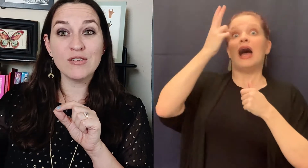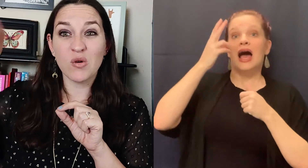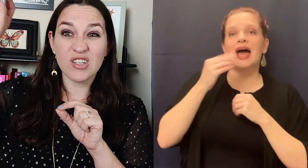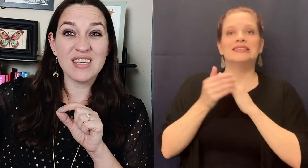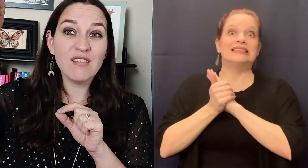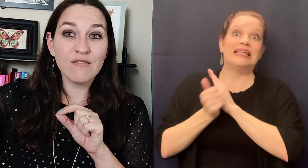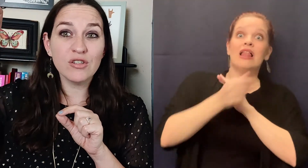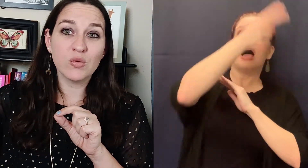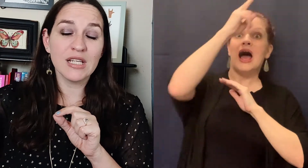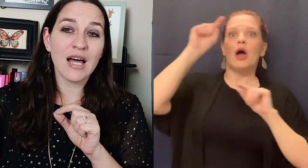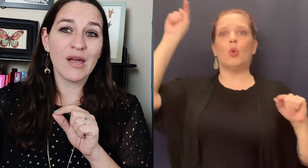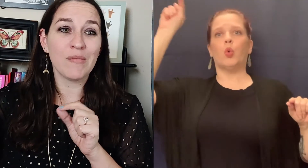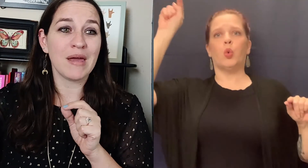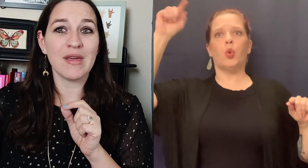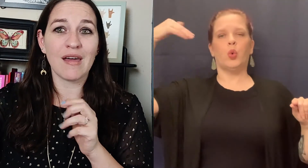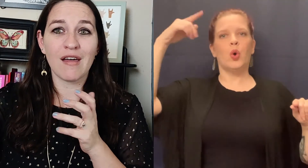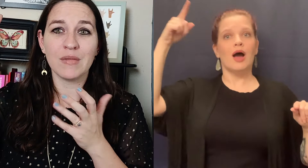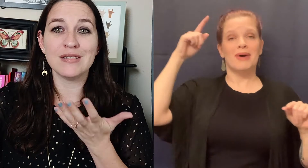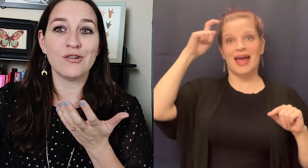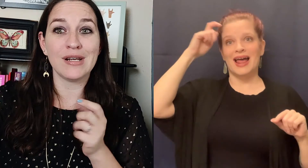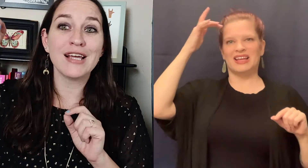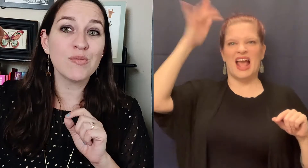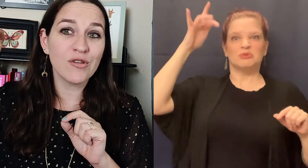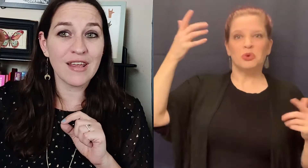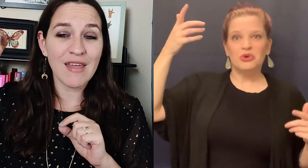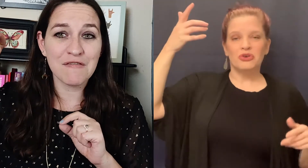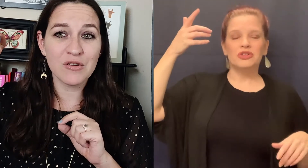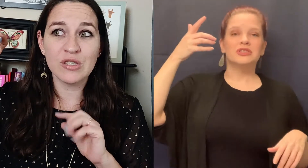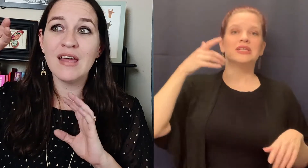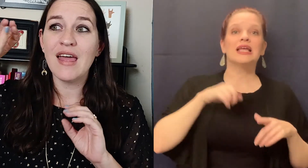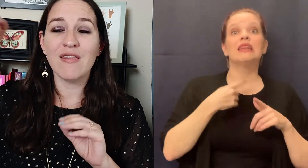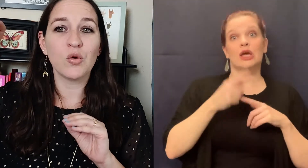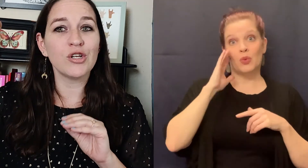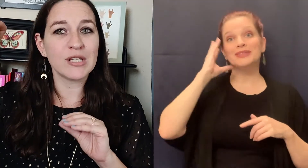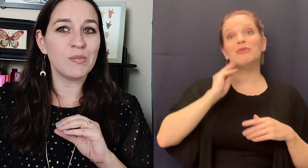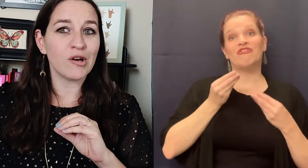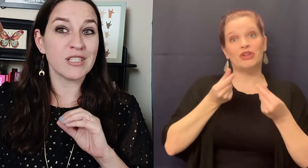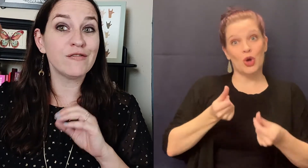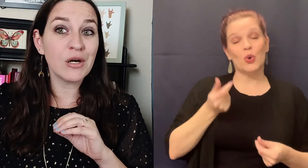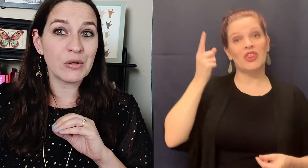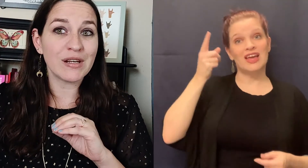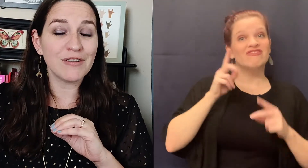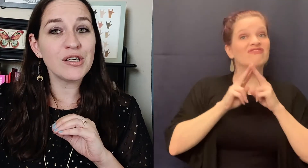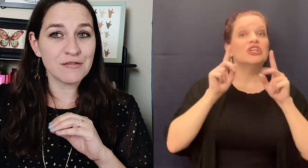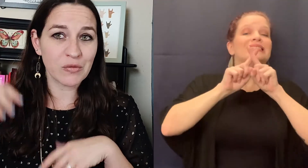also our skill level is really high, we may be considered an expert in that field and then we're going to experience flow in a very different